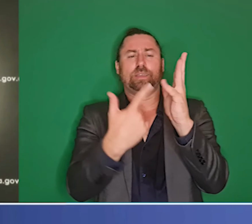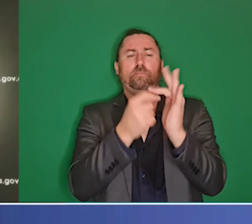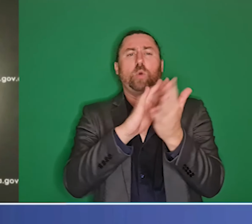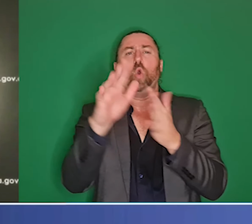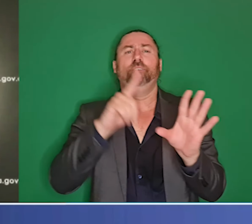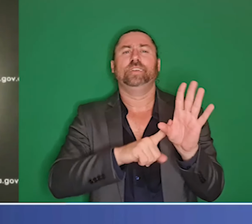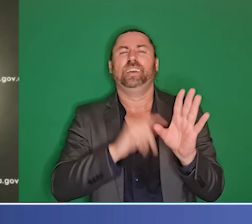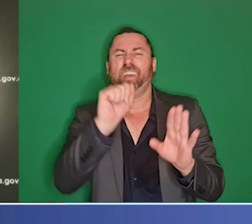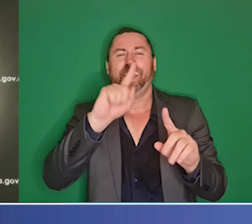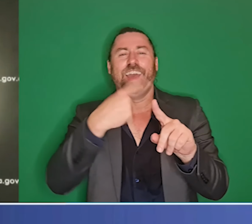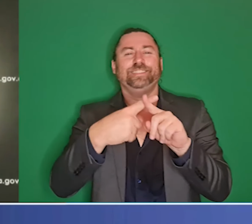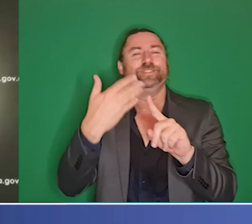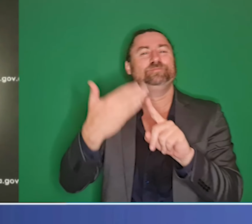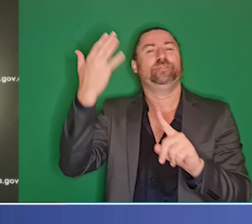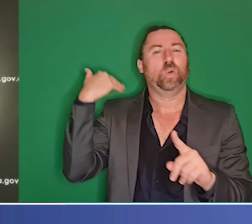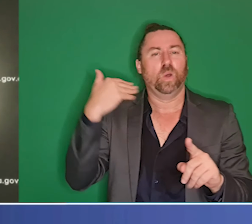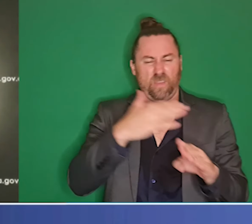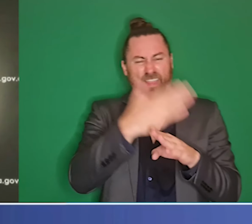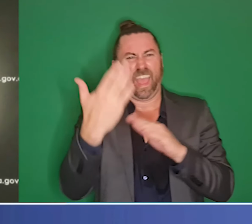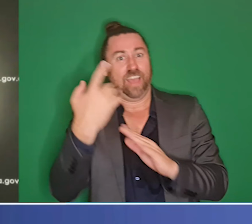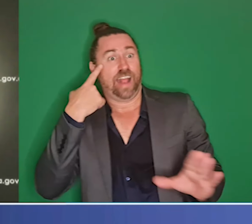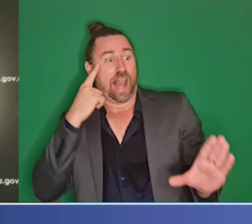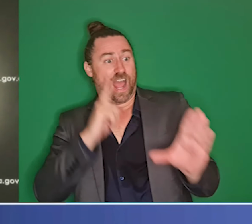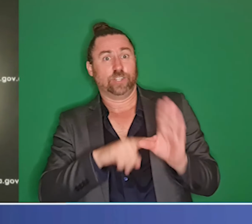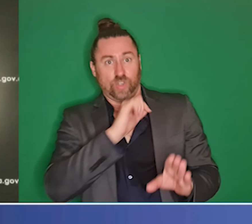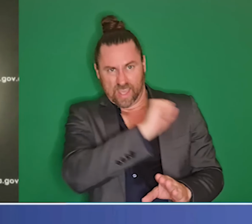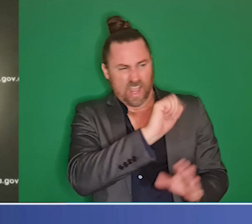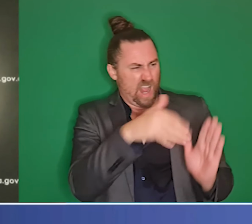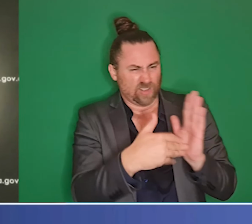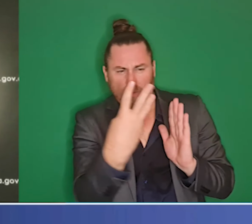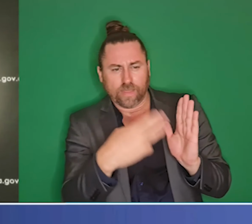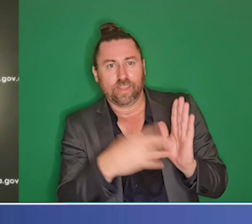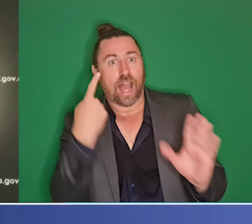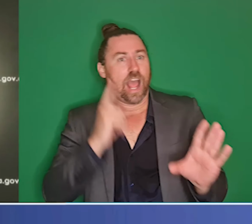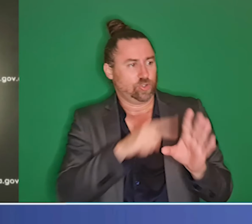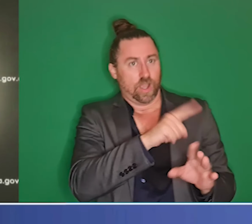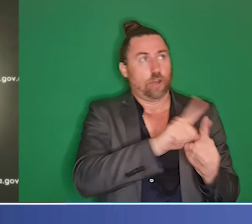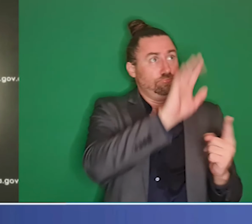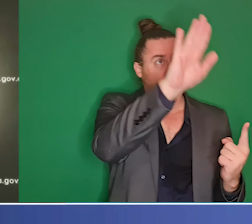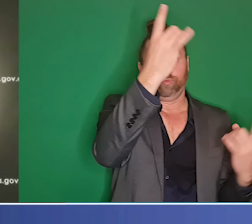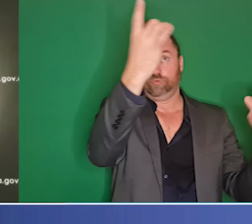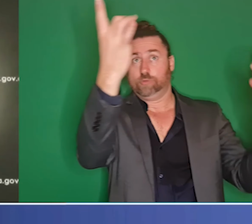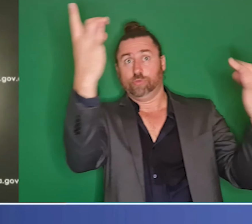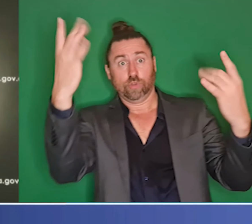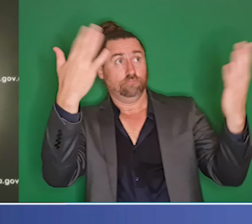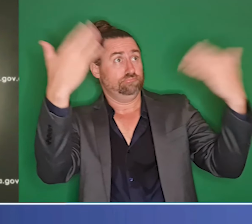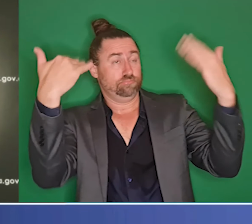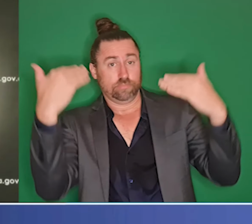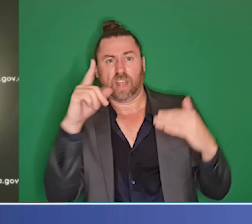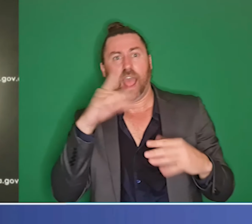during the course of the latter part of last year, during the last quarter. But right now, the government continues to look at all of the visa arrangements